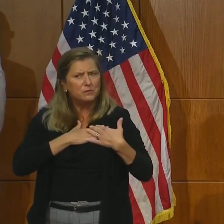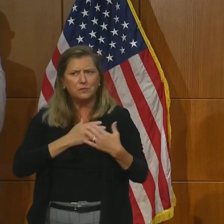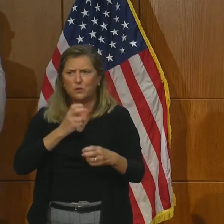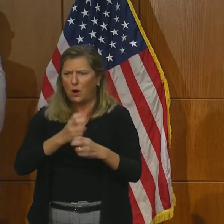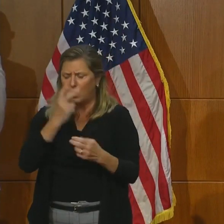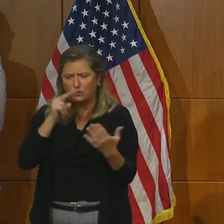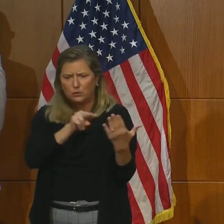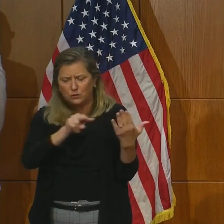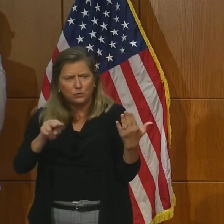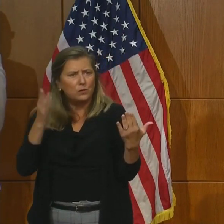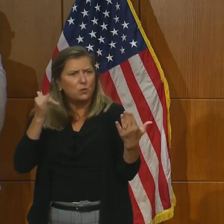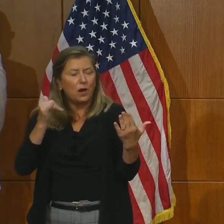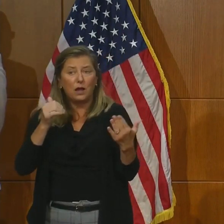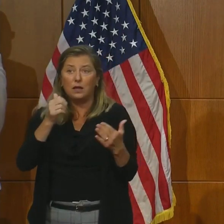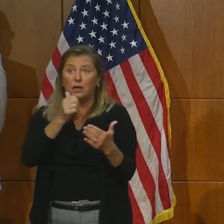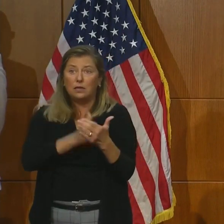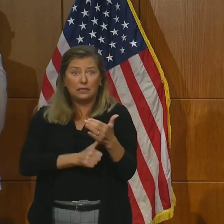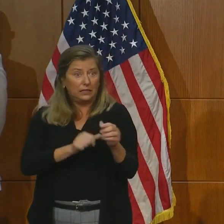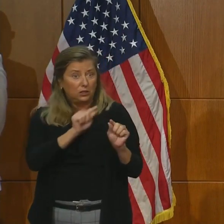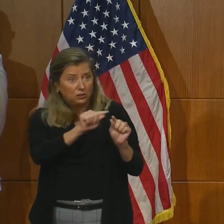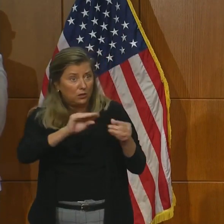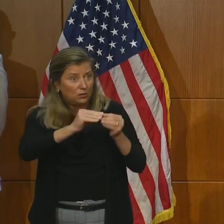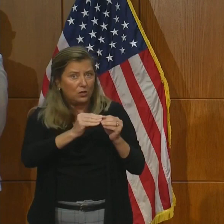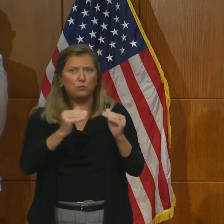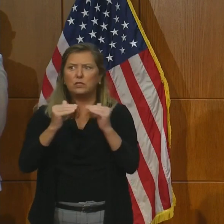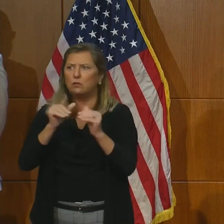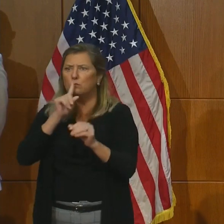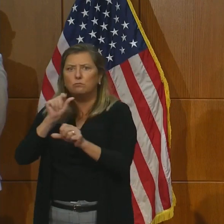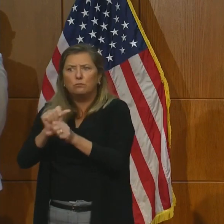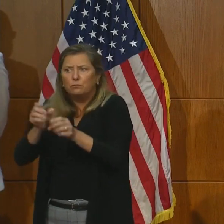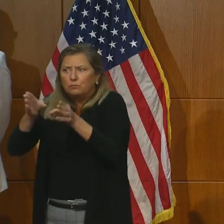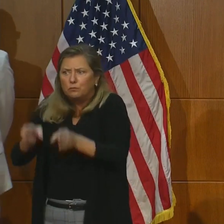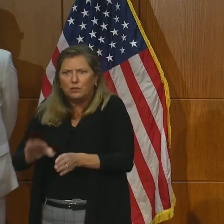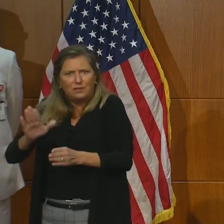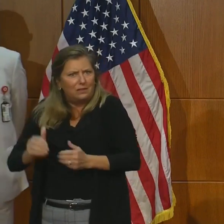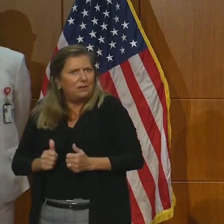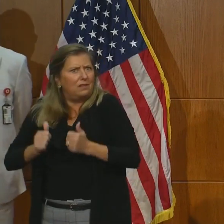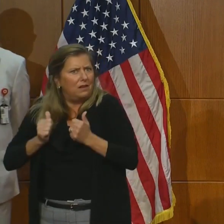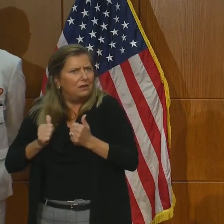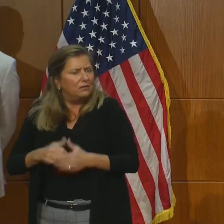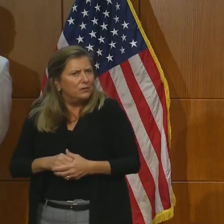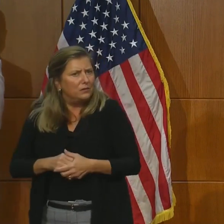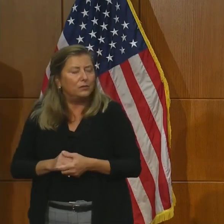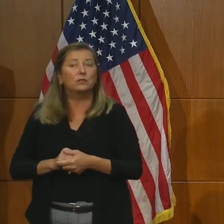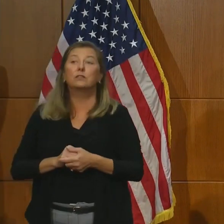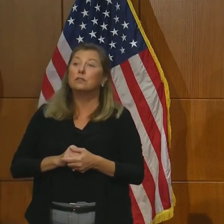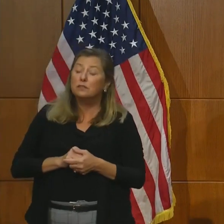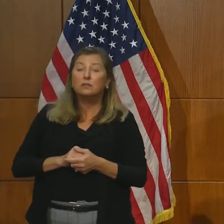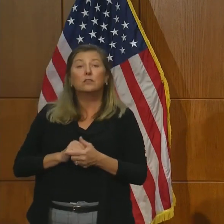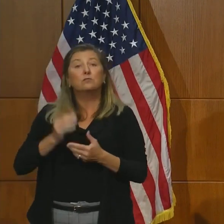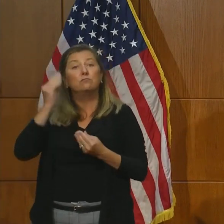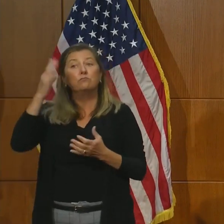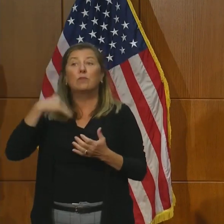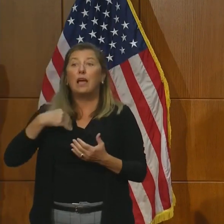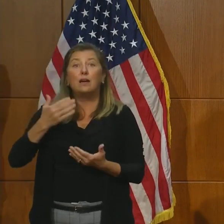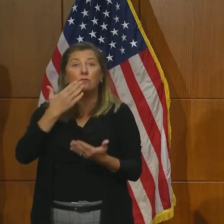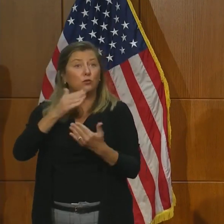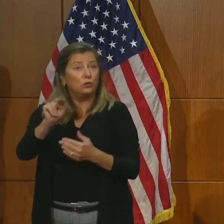MORE THAN TWO THOUSAND PEOPLE HAVE LOVE LIVES. THESE ARE DIFFICULT NUMBERS BECAUSE THEY